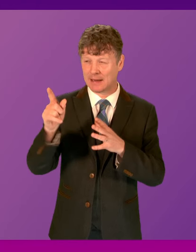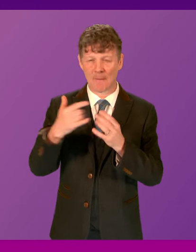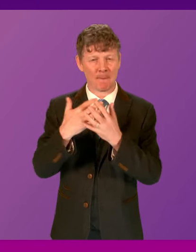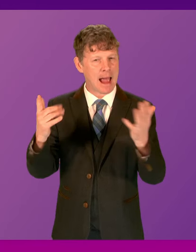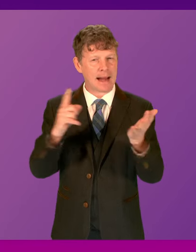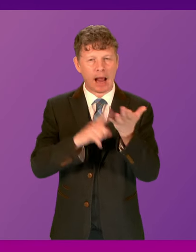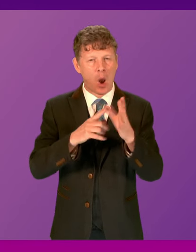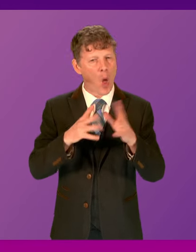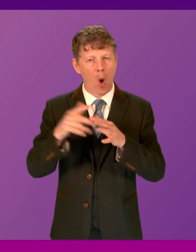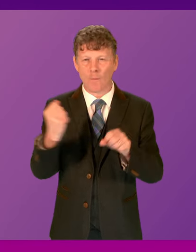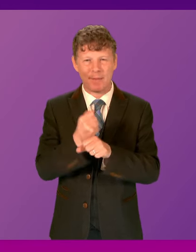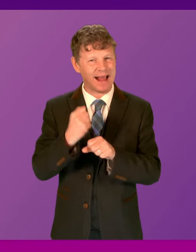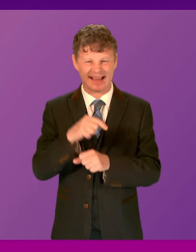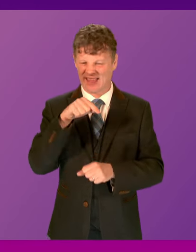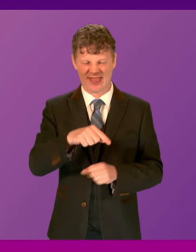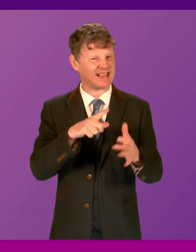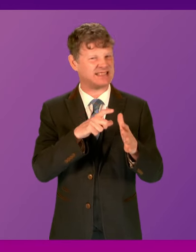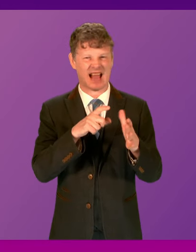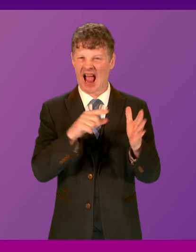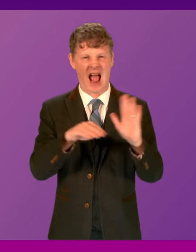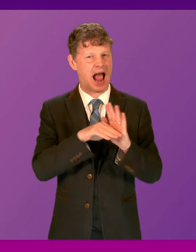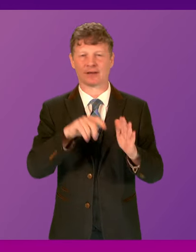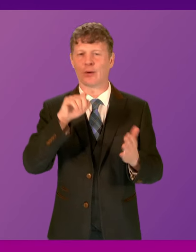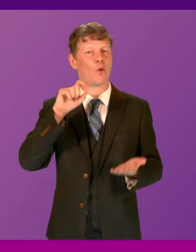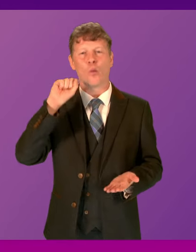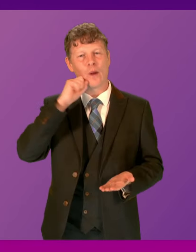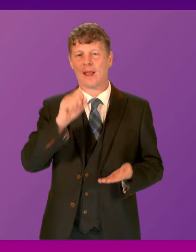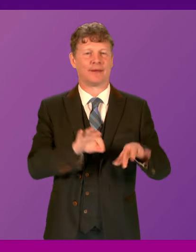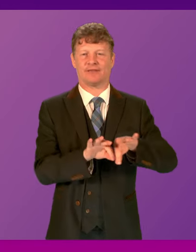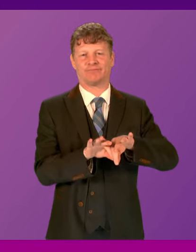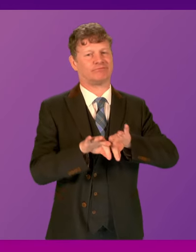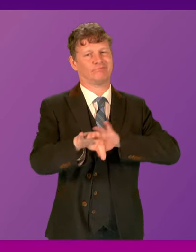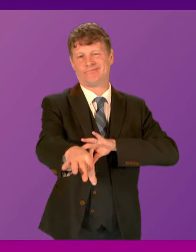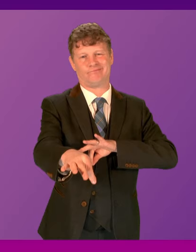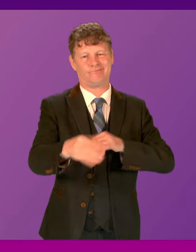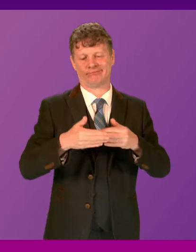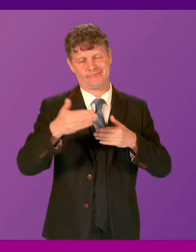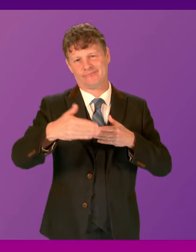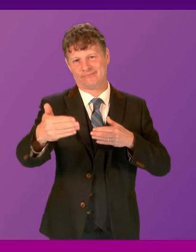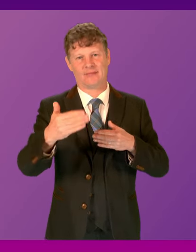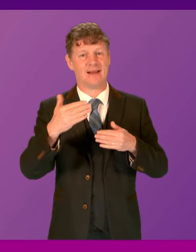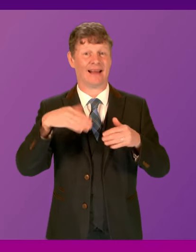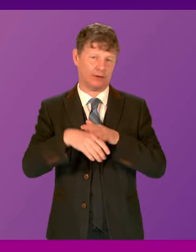this act will be set aside when it is properly examined in a serious court.”